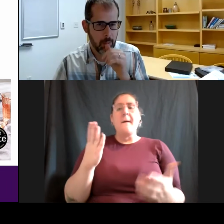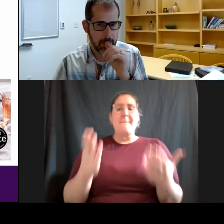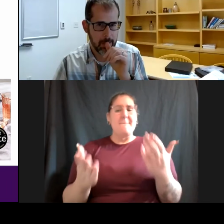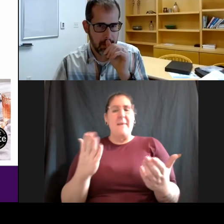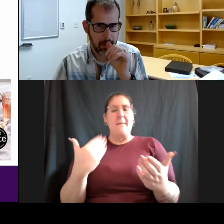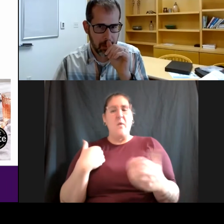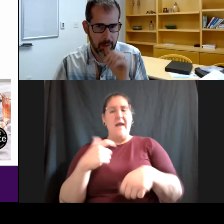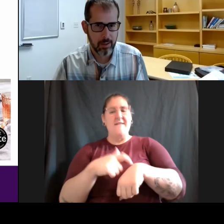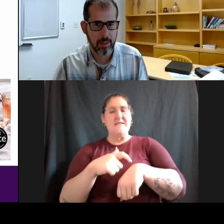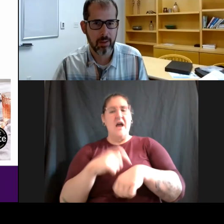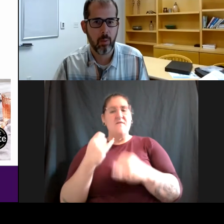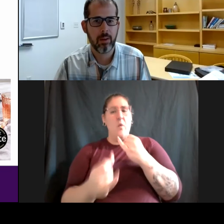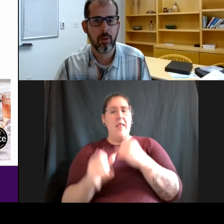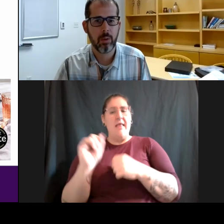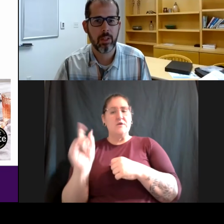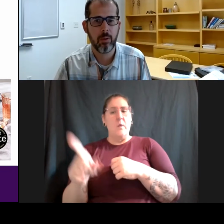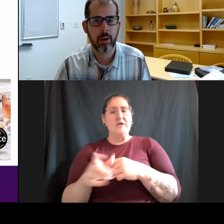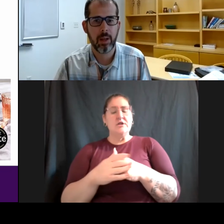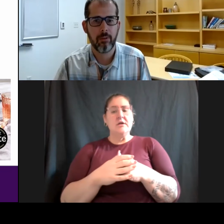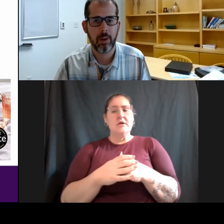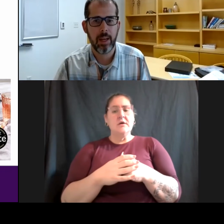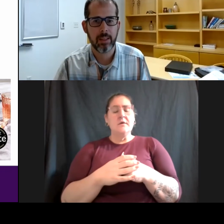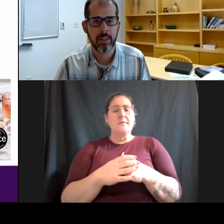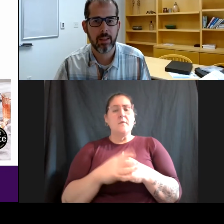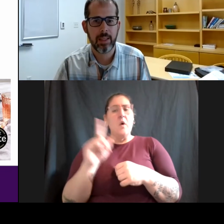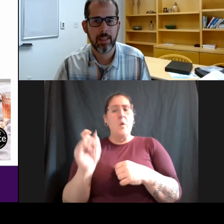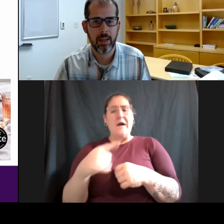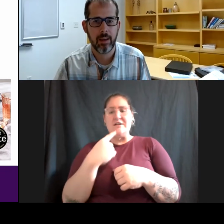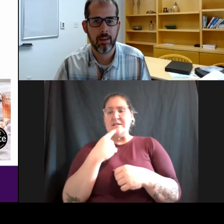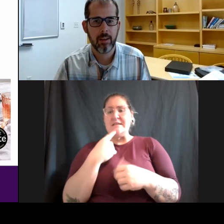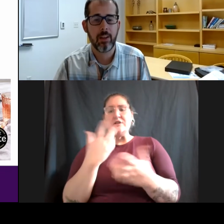last question, one question was what tool do you recommend for test design I'm sorry,